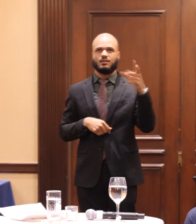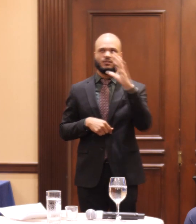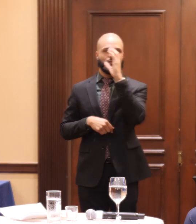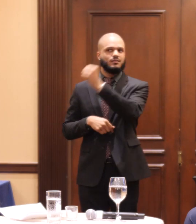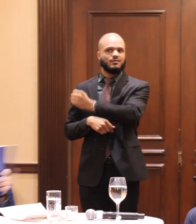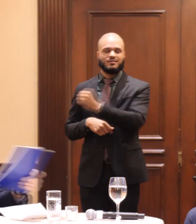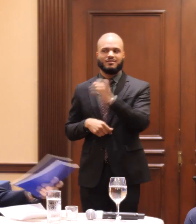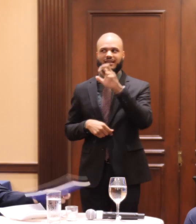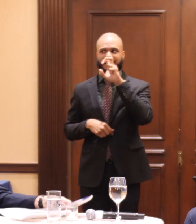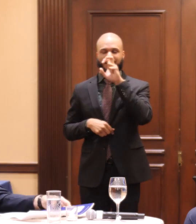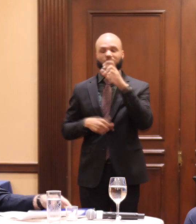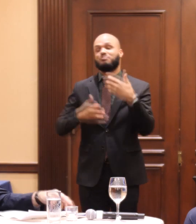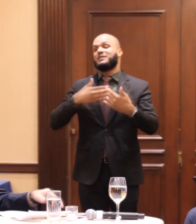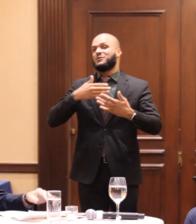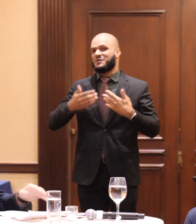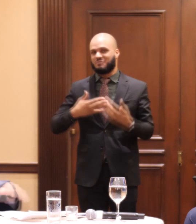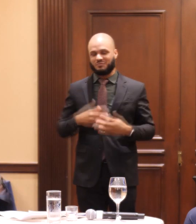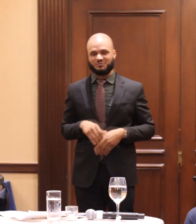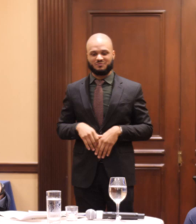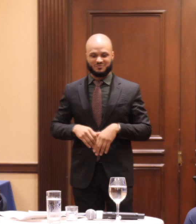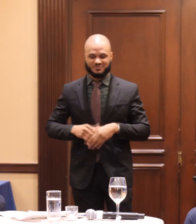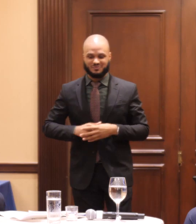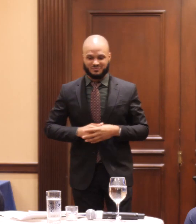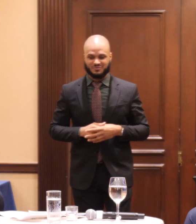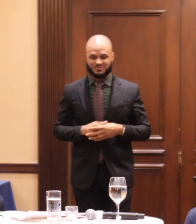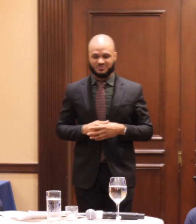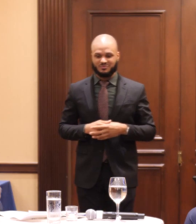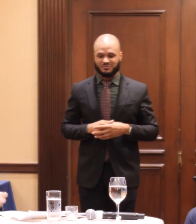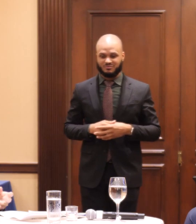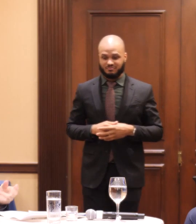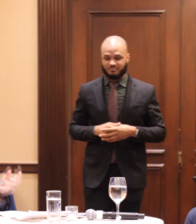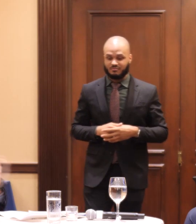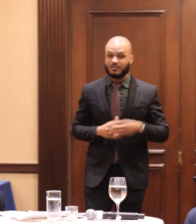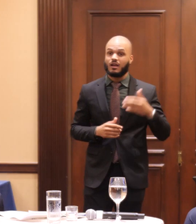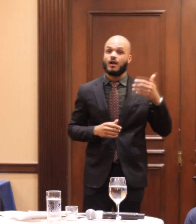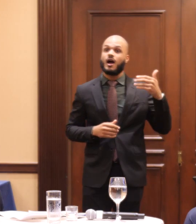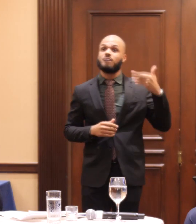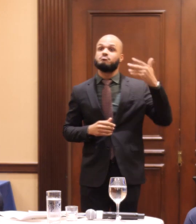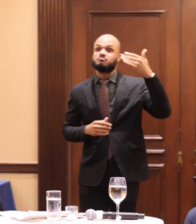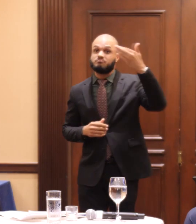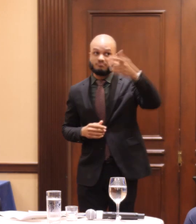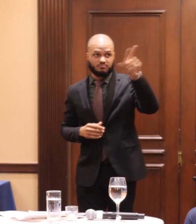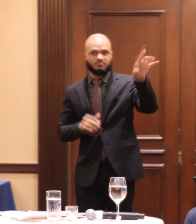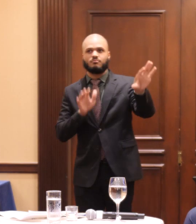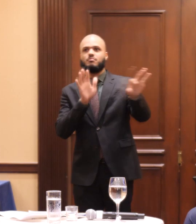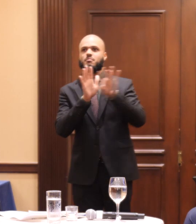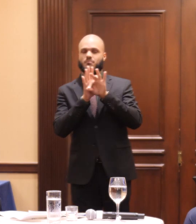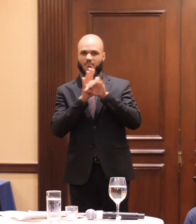After a while I got to be the point person to pulling that report together